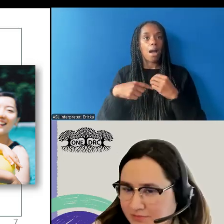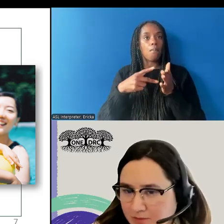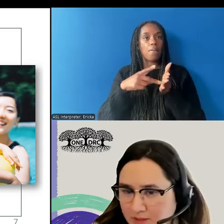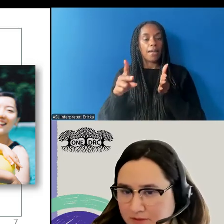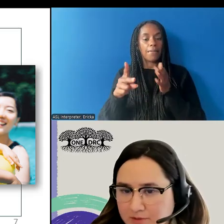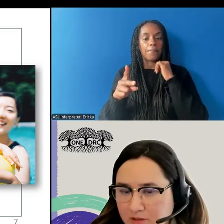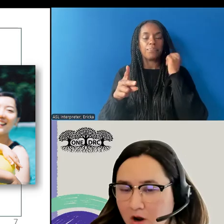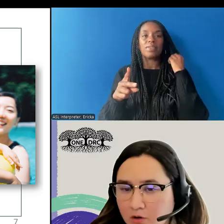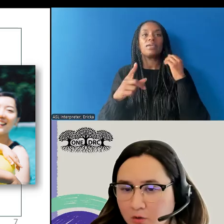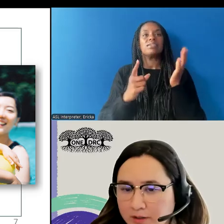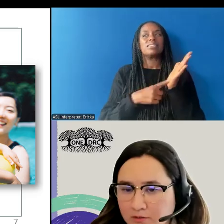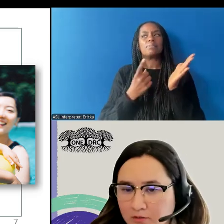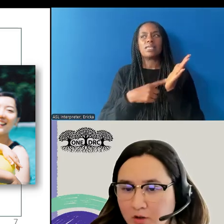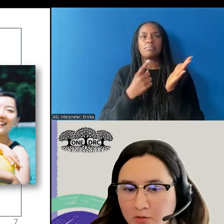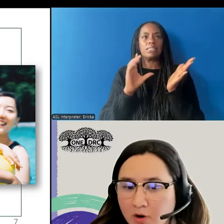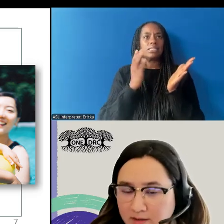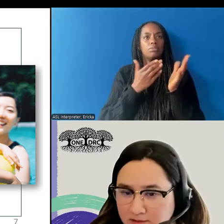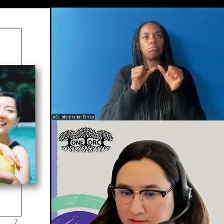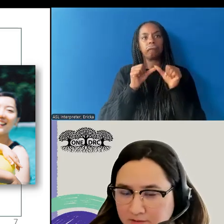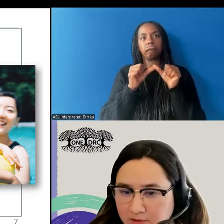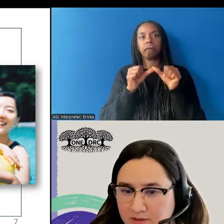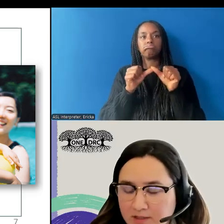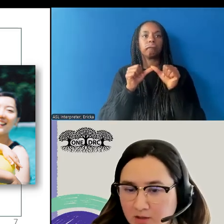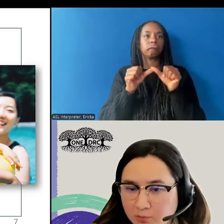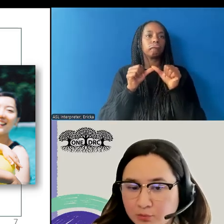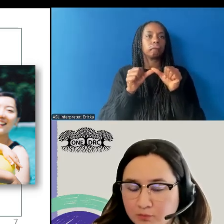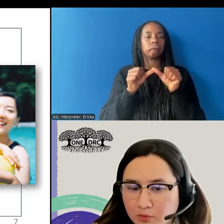sometimes it was an ongoing long process, right, to get approval